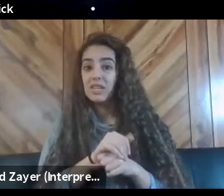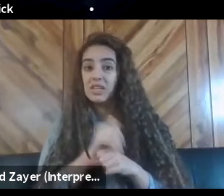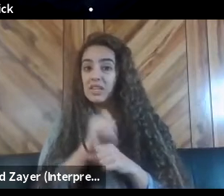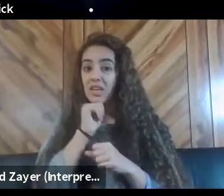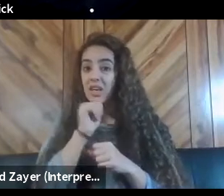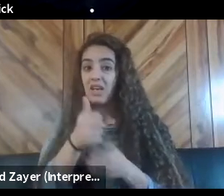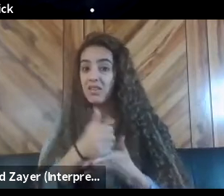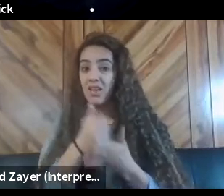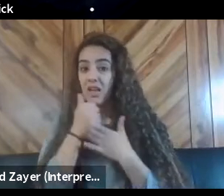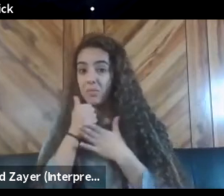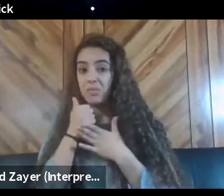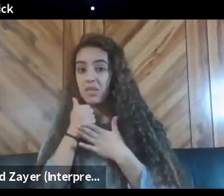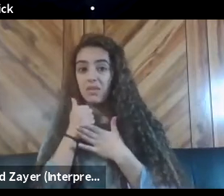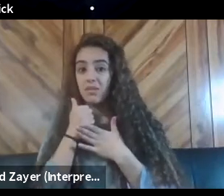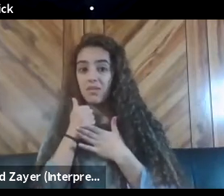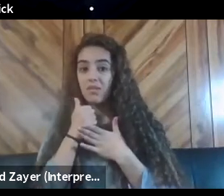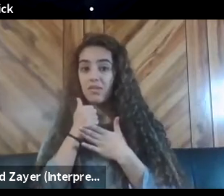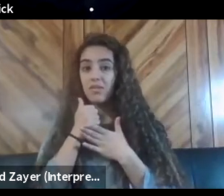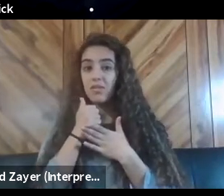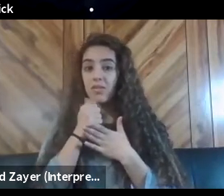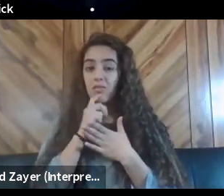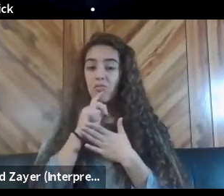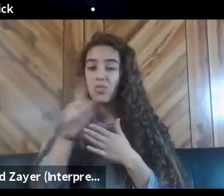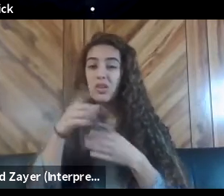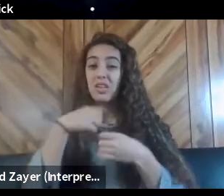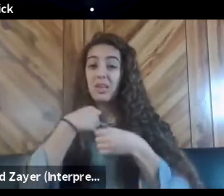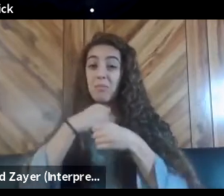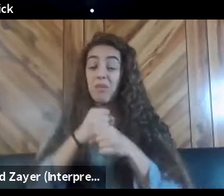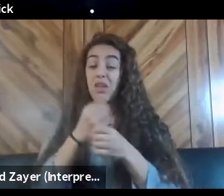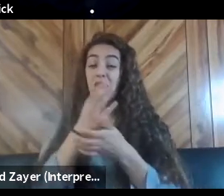terms of I really have to figure out what's next in terms of